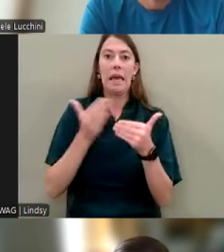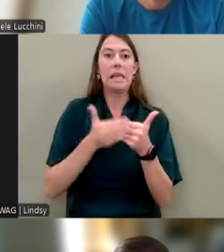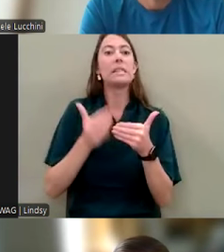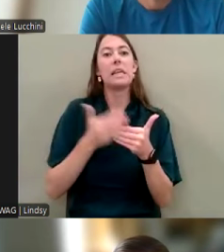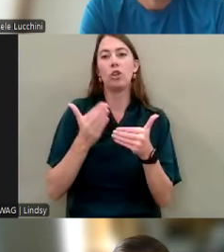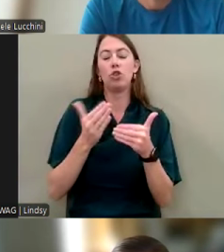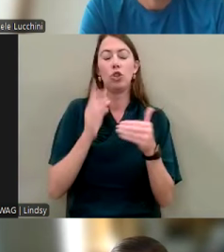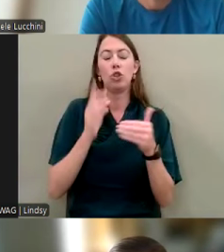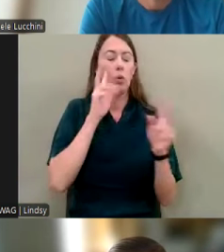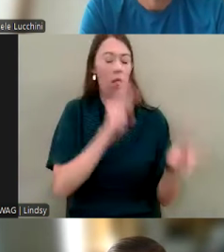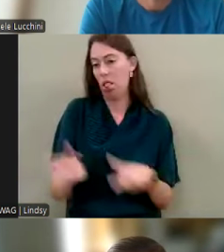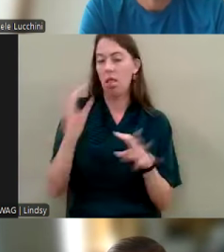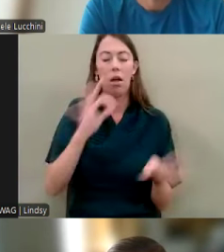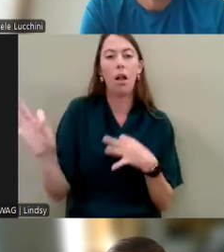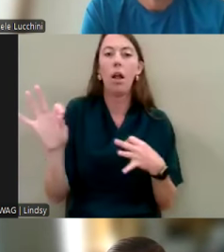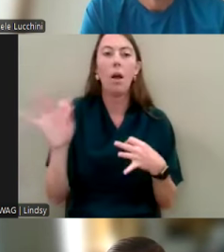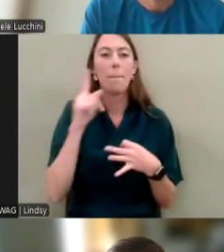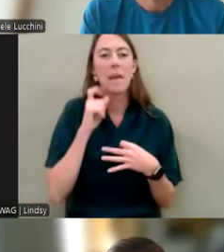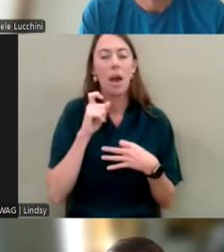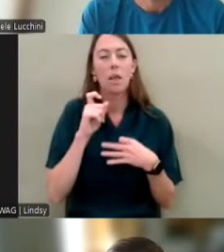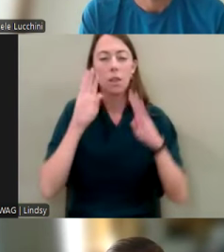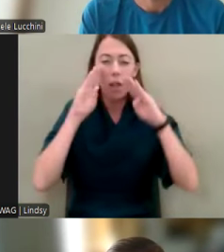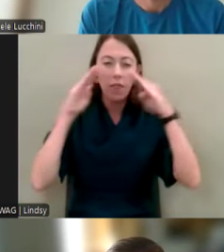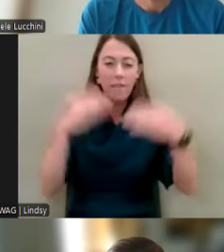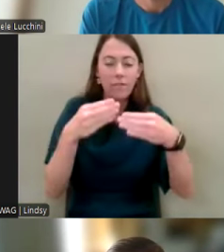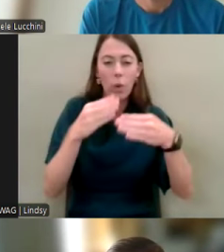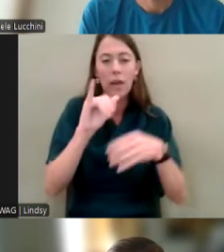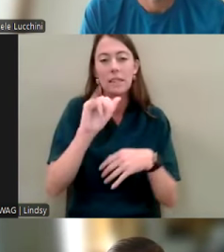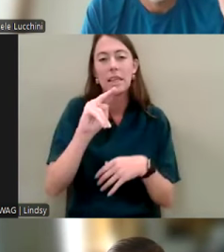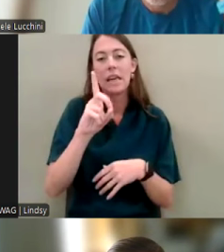you are because the focus indicators aren't -- either aren't of good color contrast or aren't